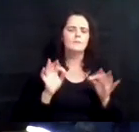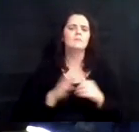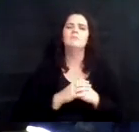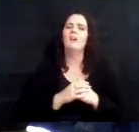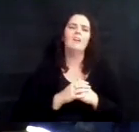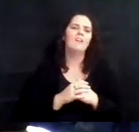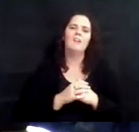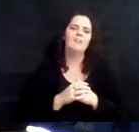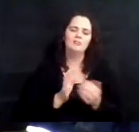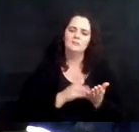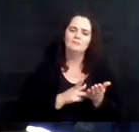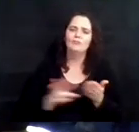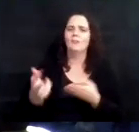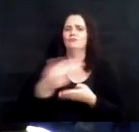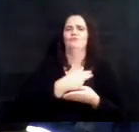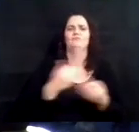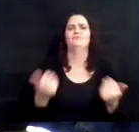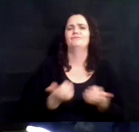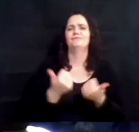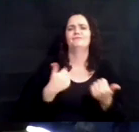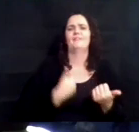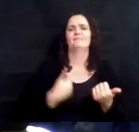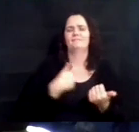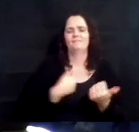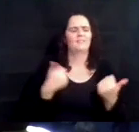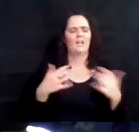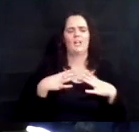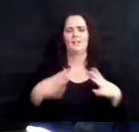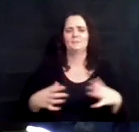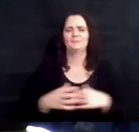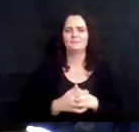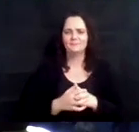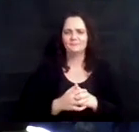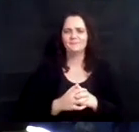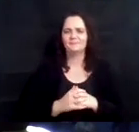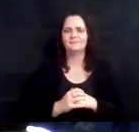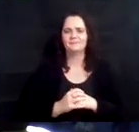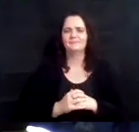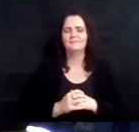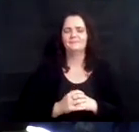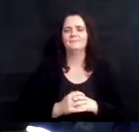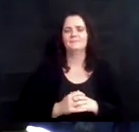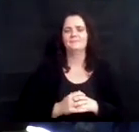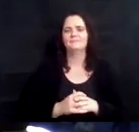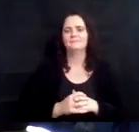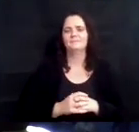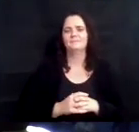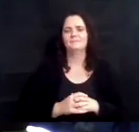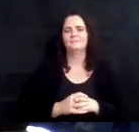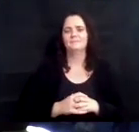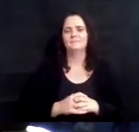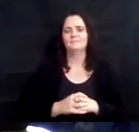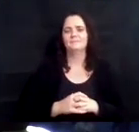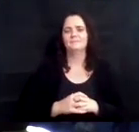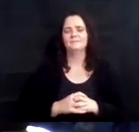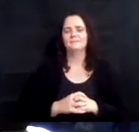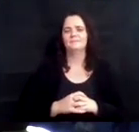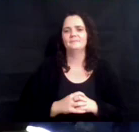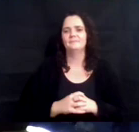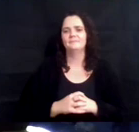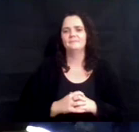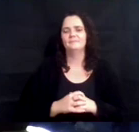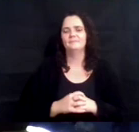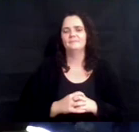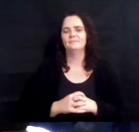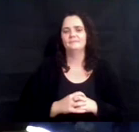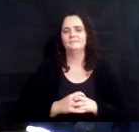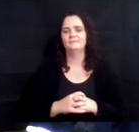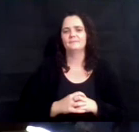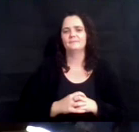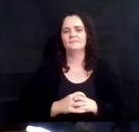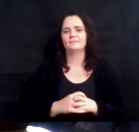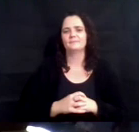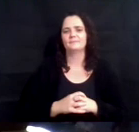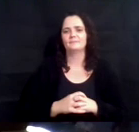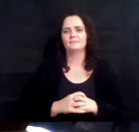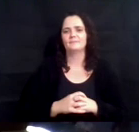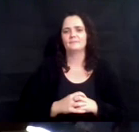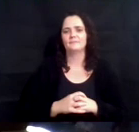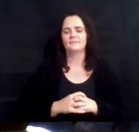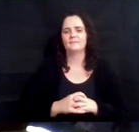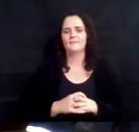Just gonna cut around it roughly so I can see all my drawing, okay